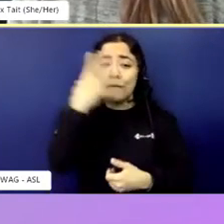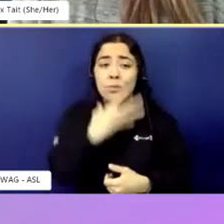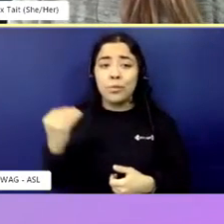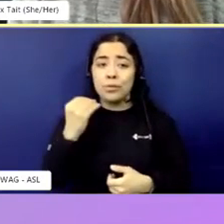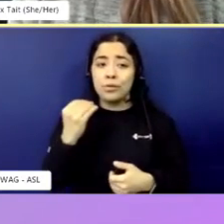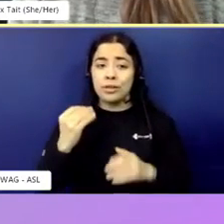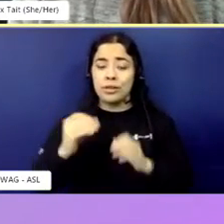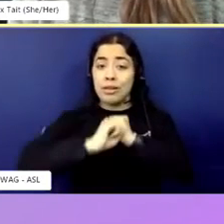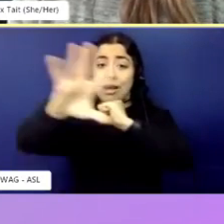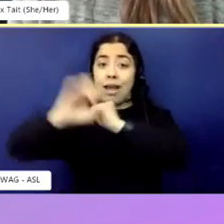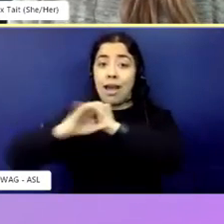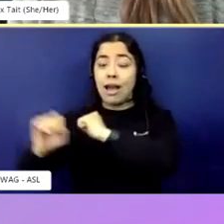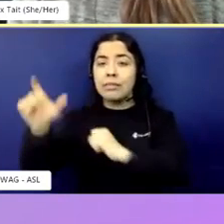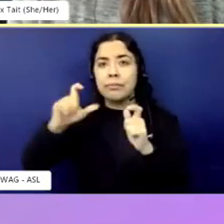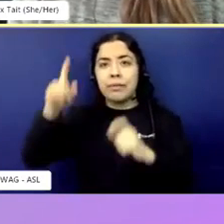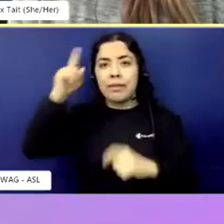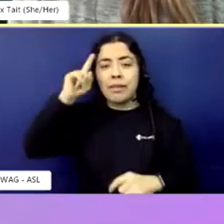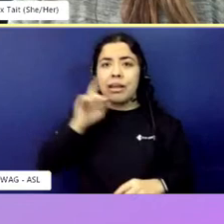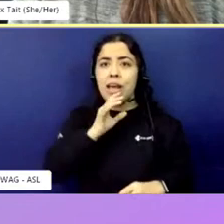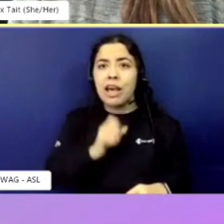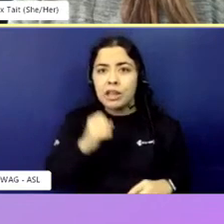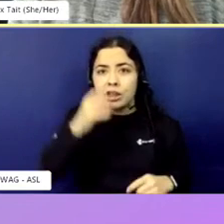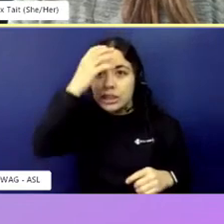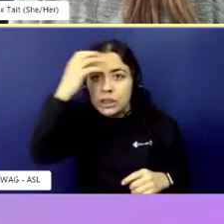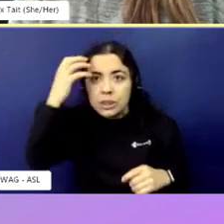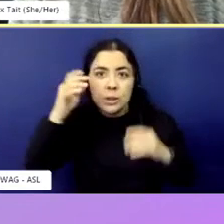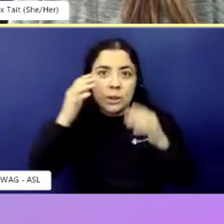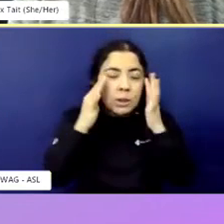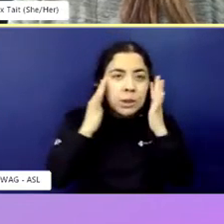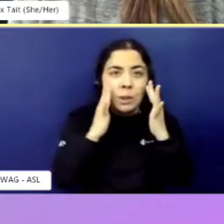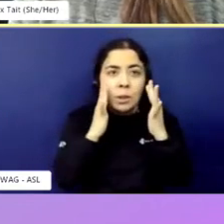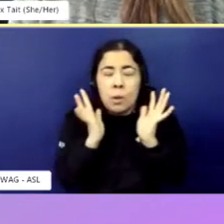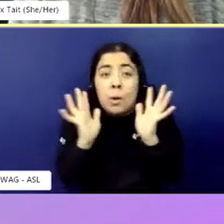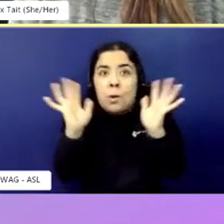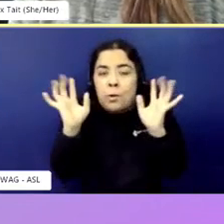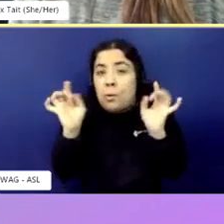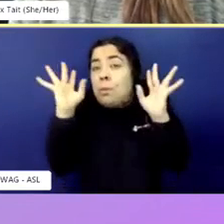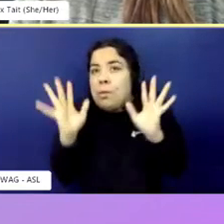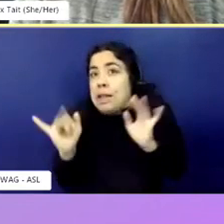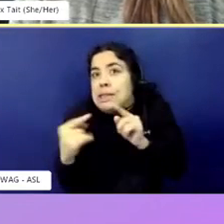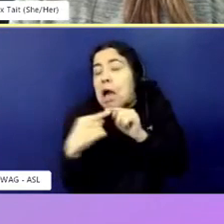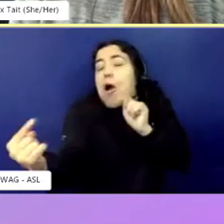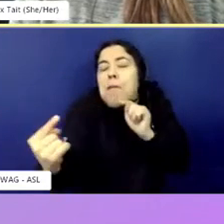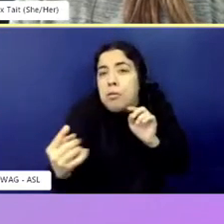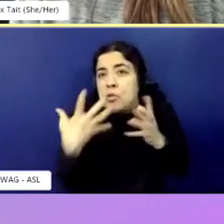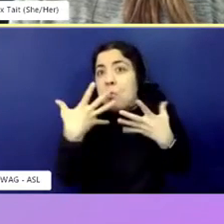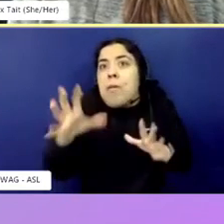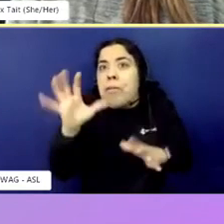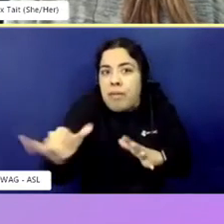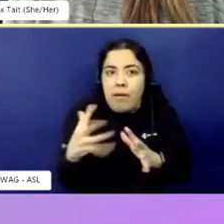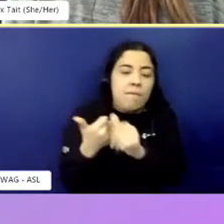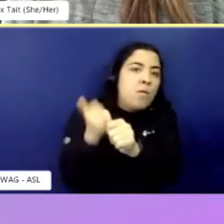difficult to read due to poor image resolution. Here in most beauty ads agis is something to be battled, rather than